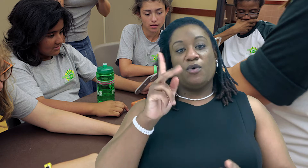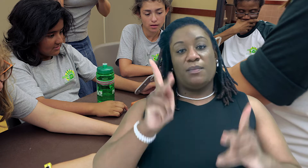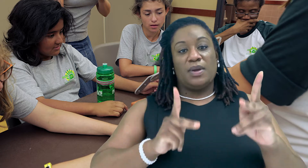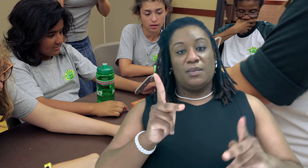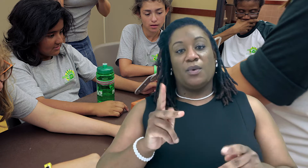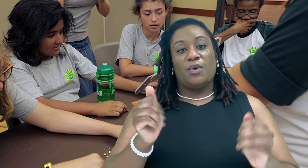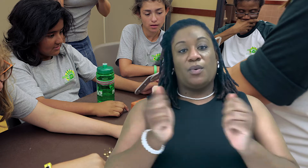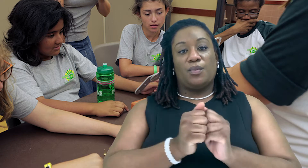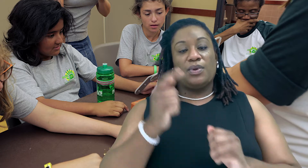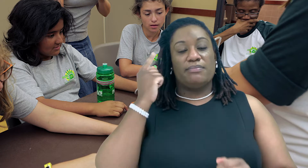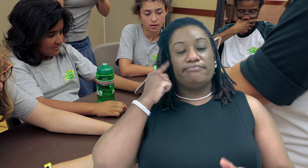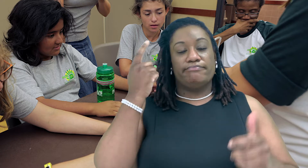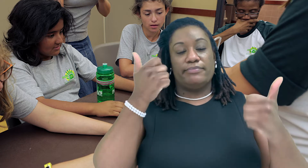those with hearing loss.